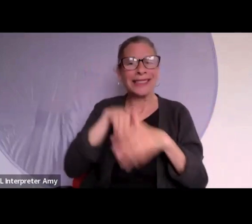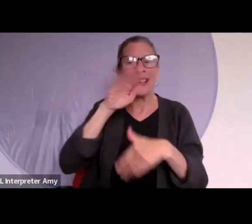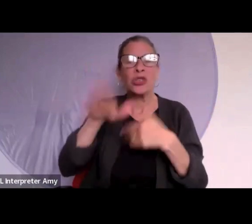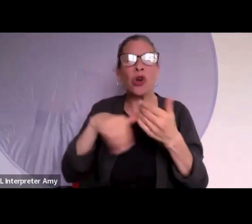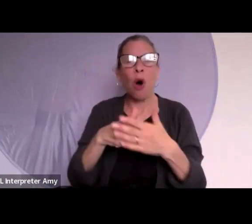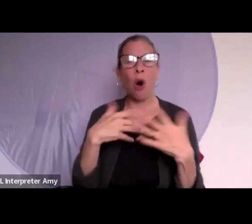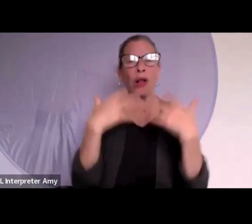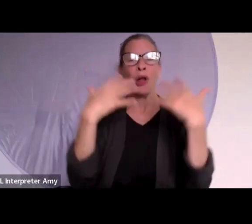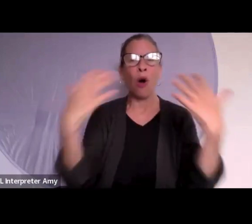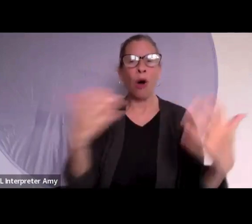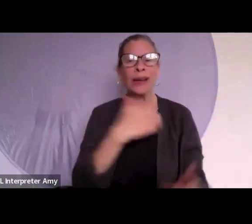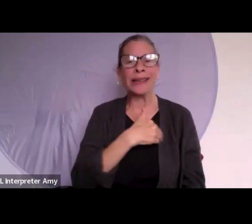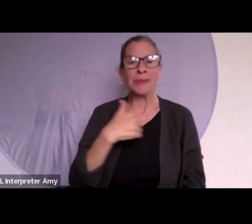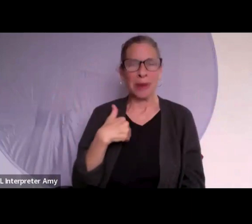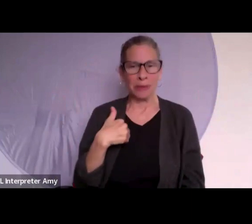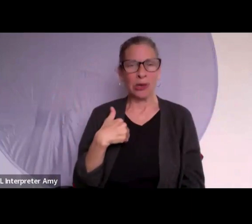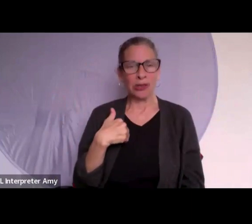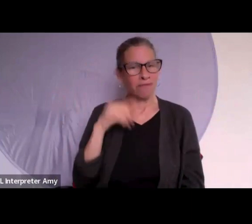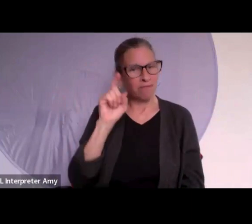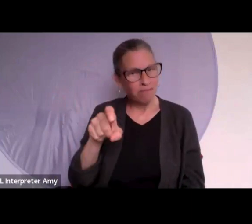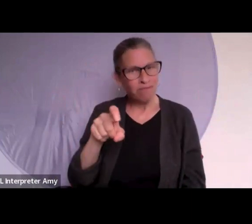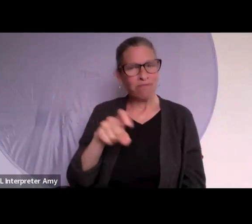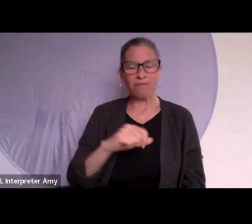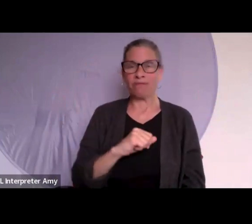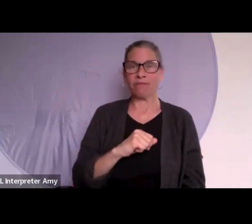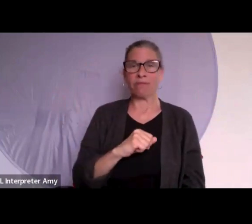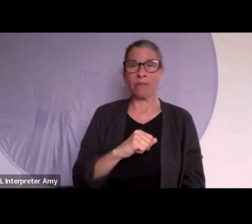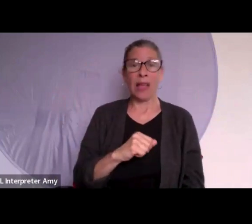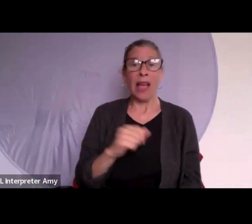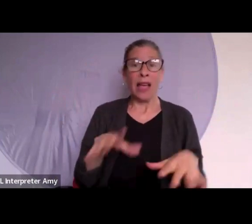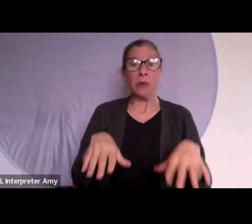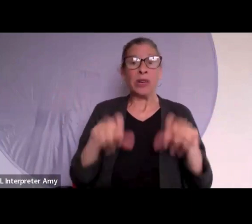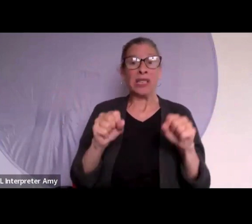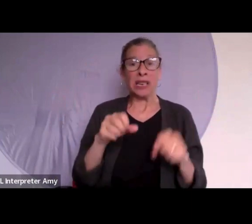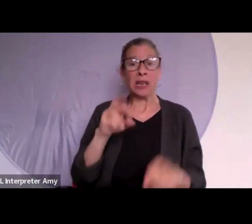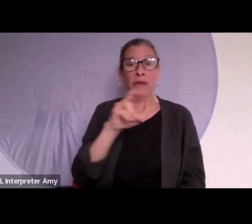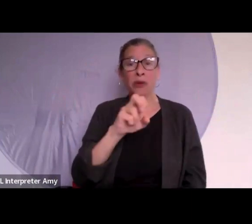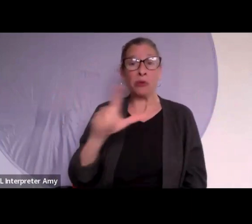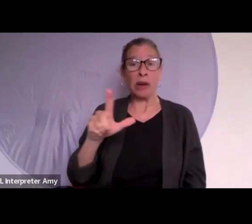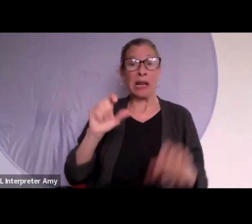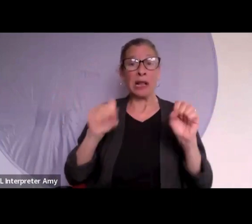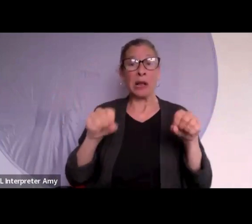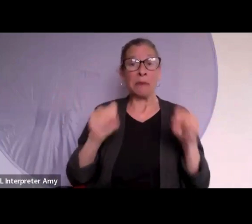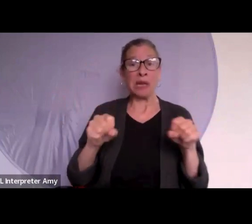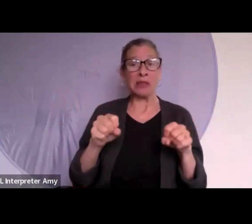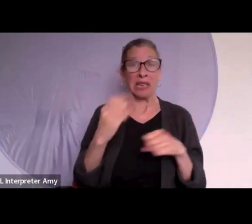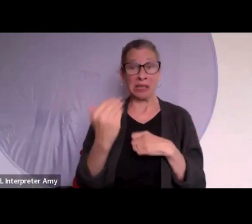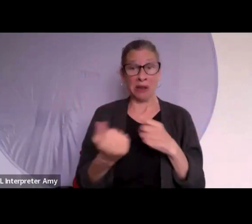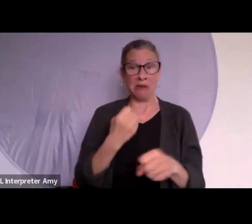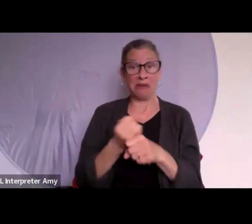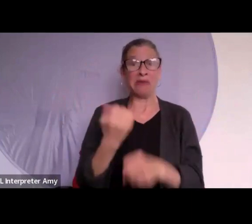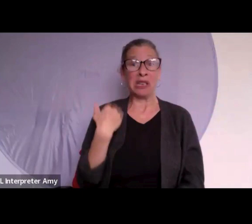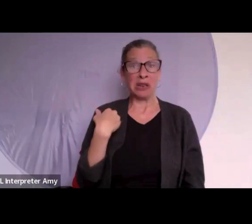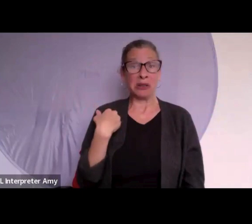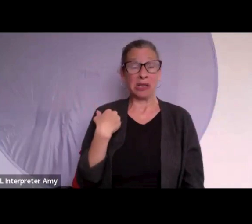and it needs to come to the point where, and this is something we do for Reelabilities . At first in our early years, 15 years ago, we didn't have the budget, we didn't have